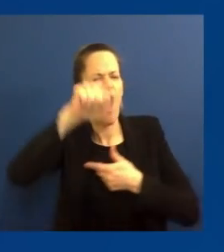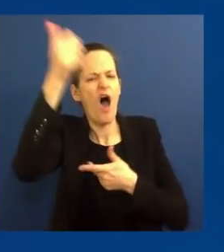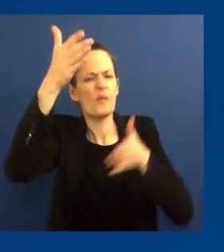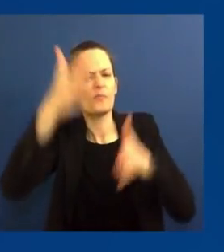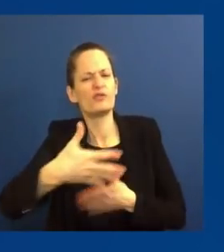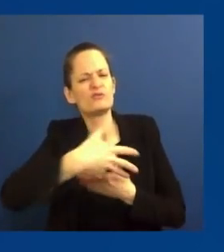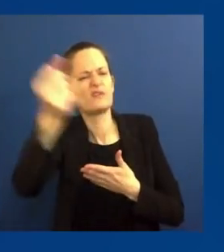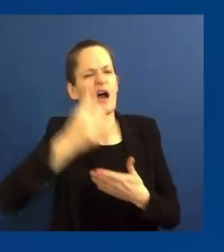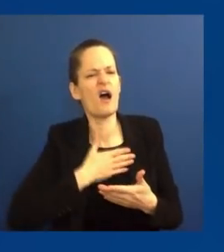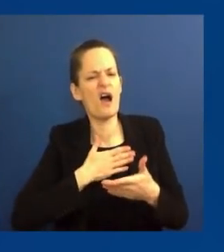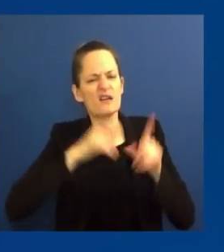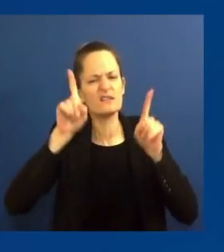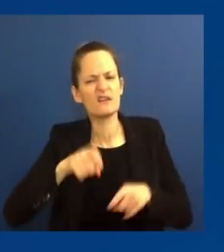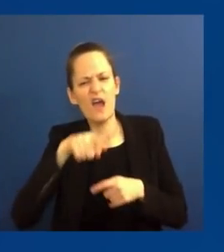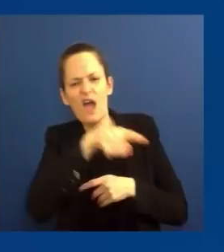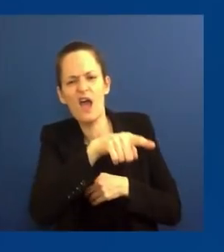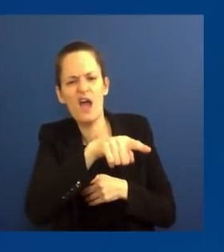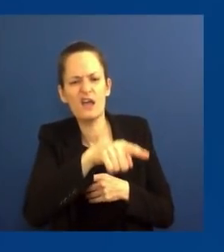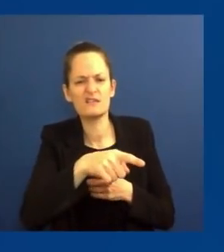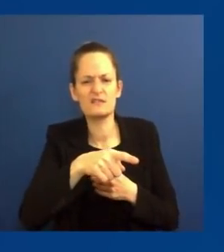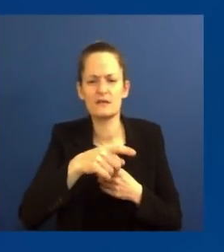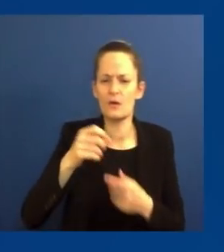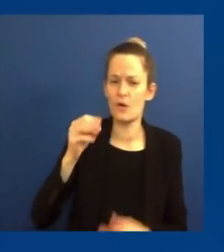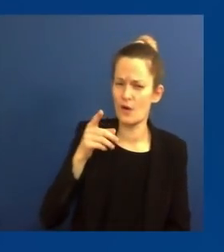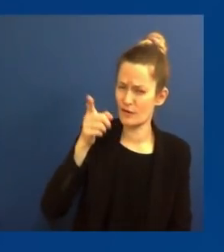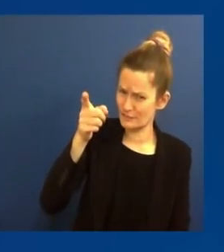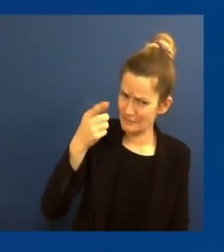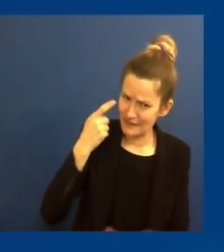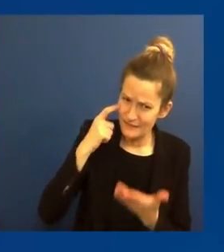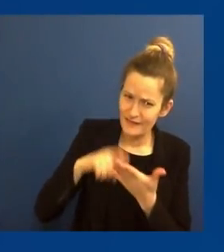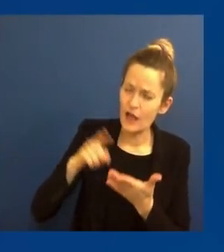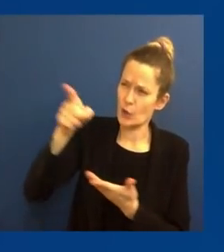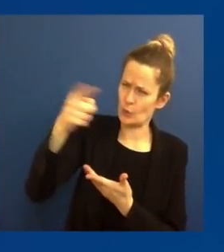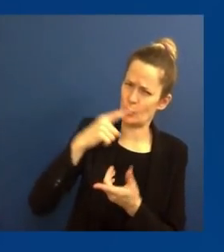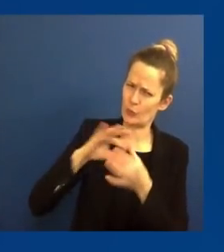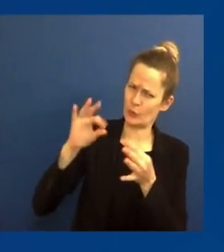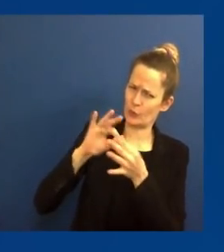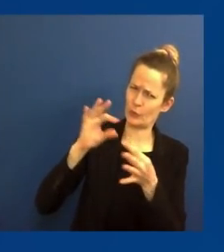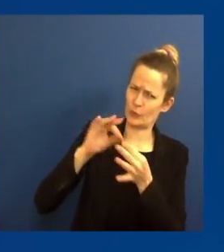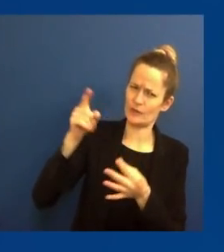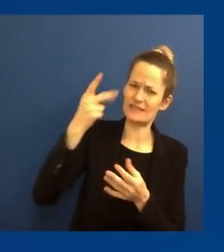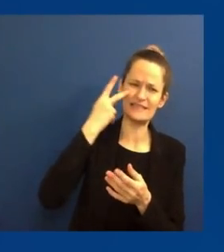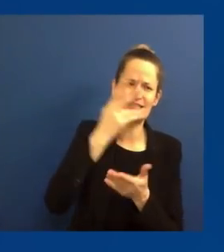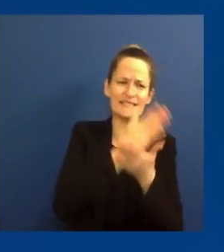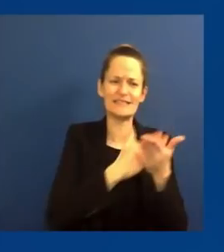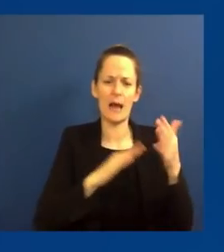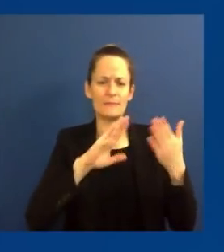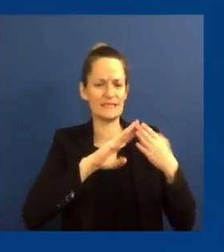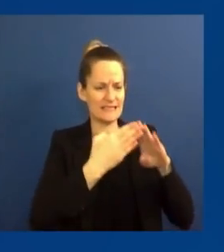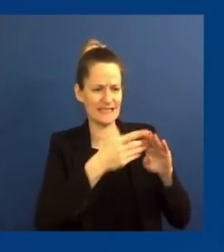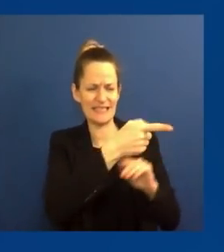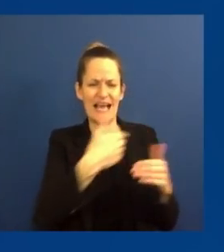how we're seeing peaks in some cities, other cities earlier in their curves? Does that mean that you think we're going to see